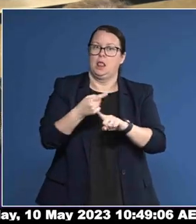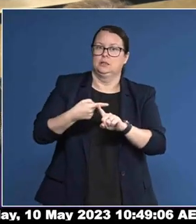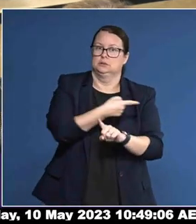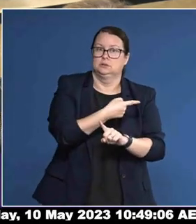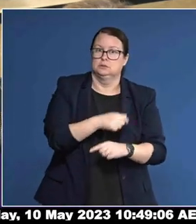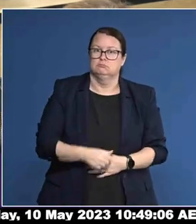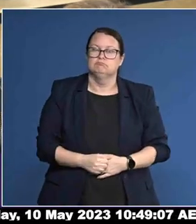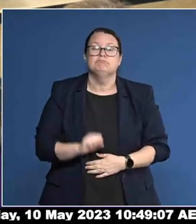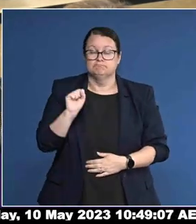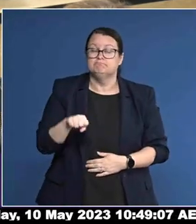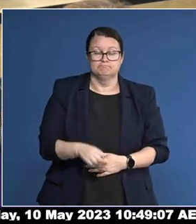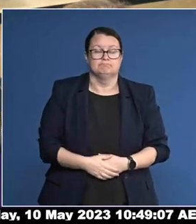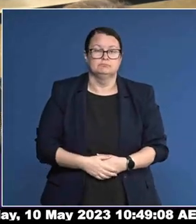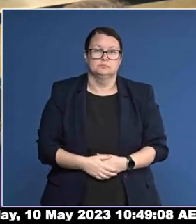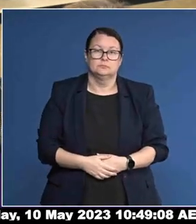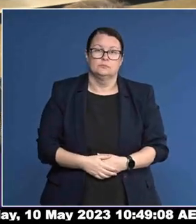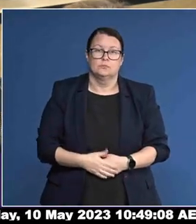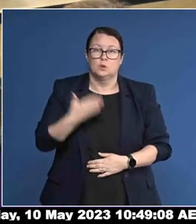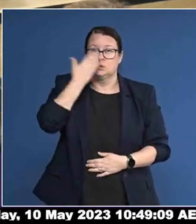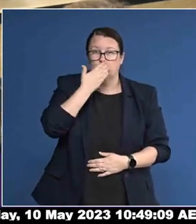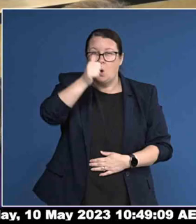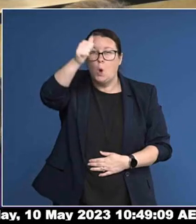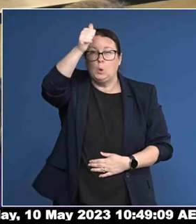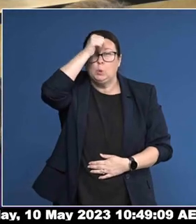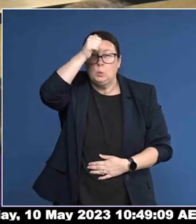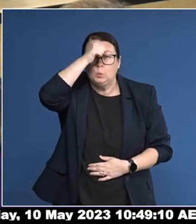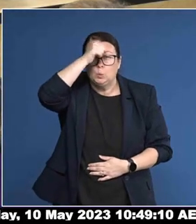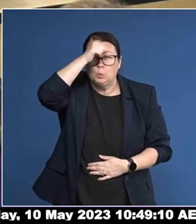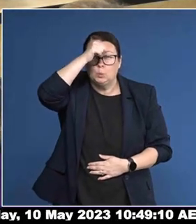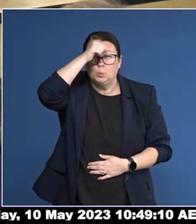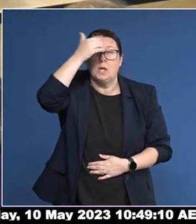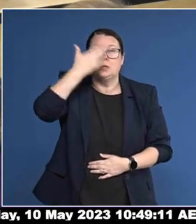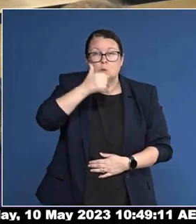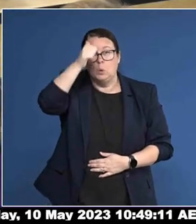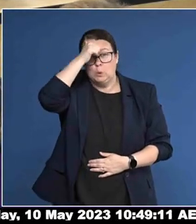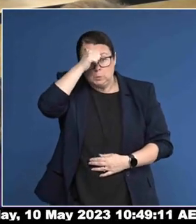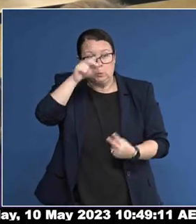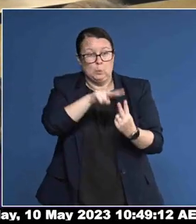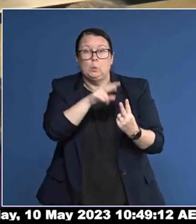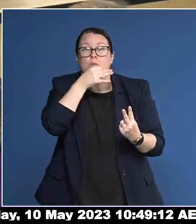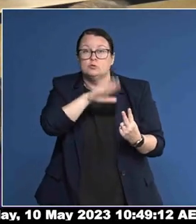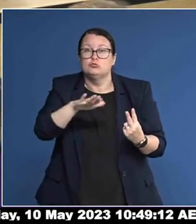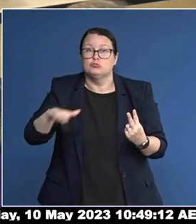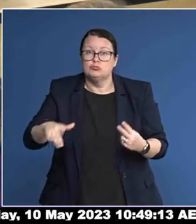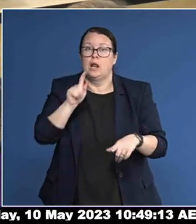Correct. MS MAHONY: So, the school knew that the boys were subject to neglect?